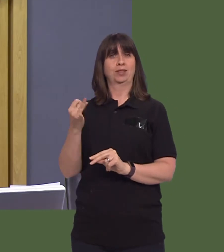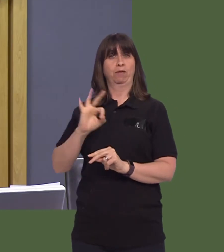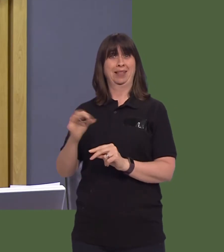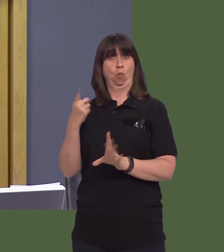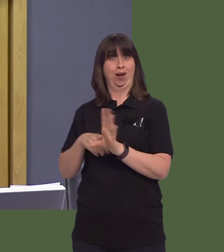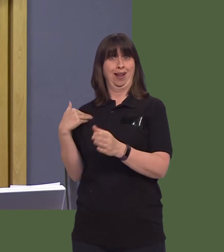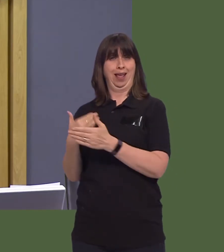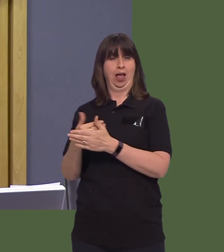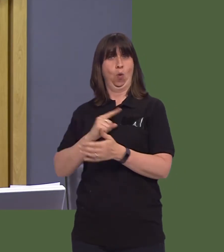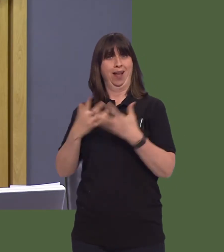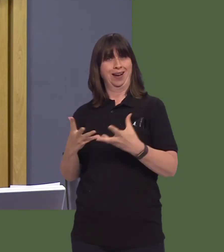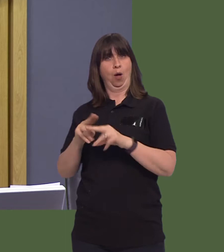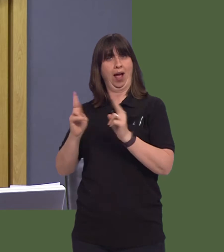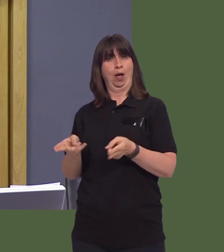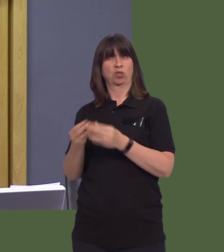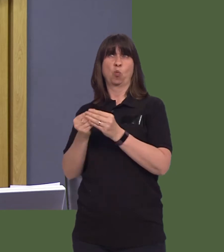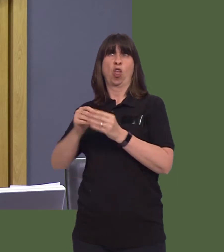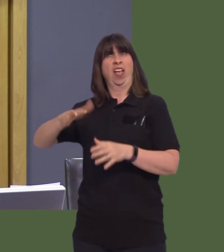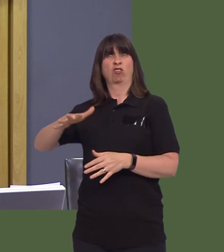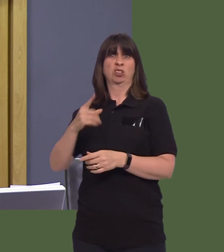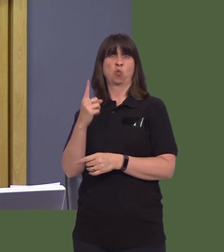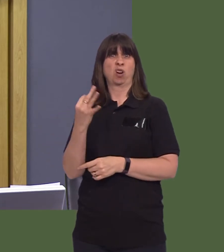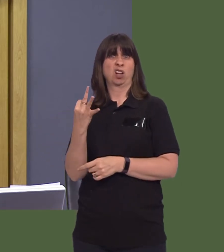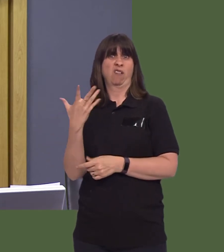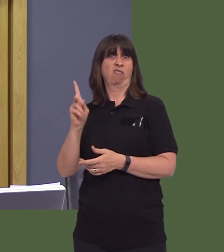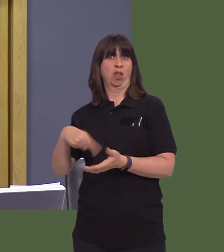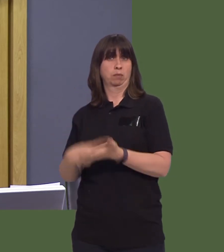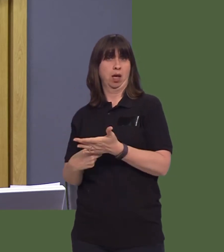house price now in Newport over £185,000.